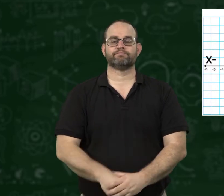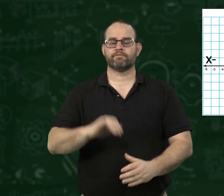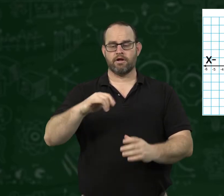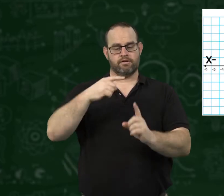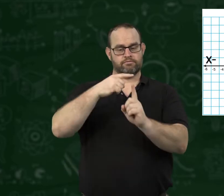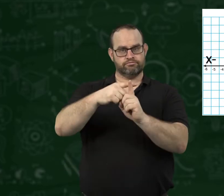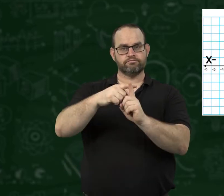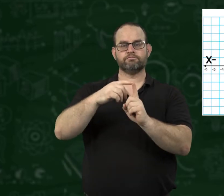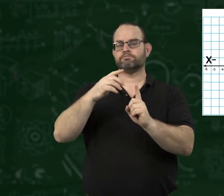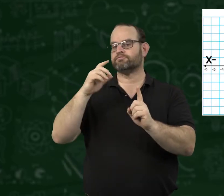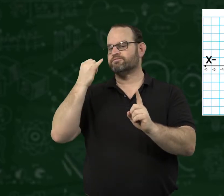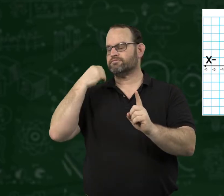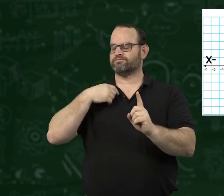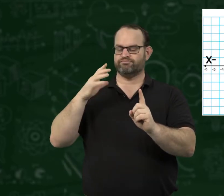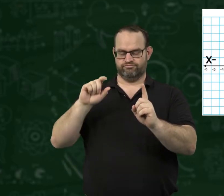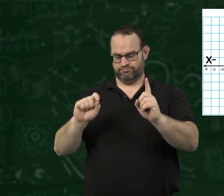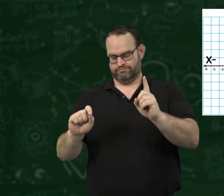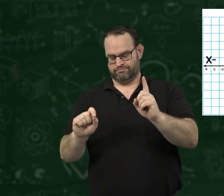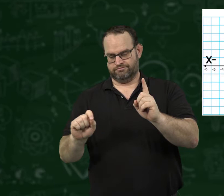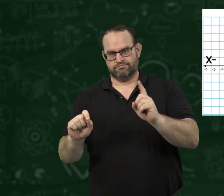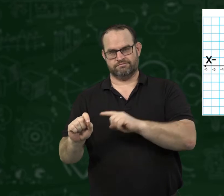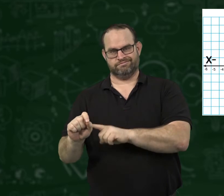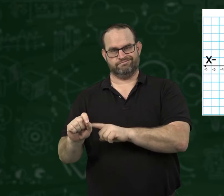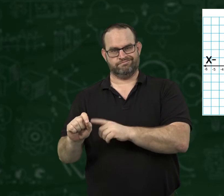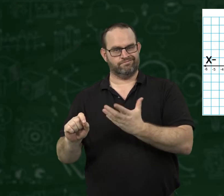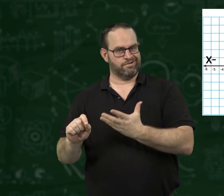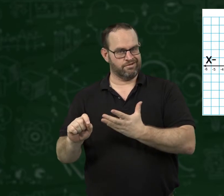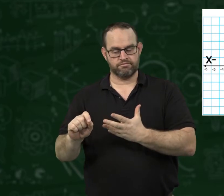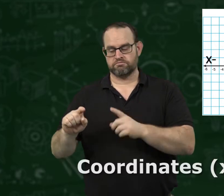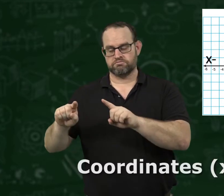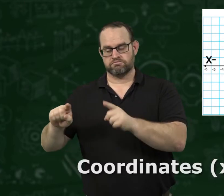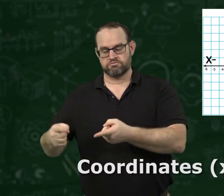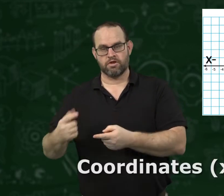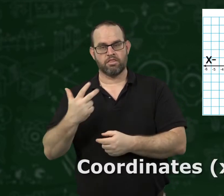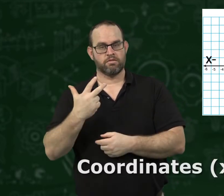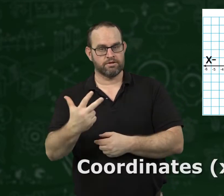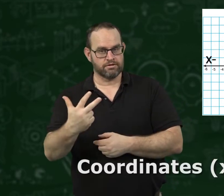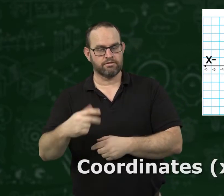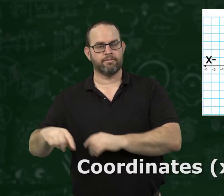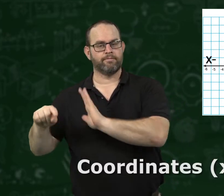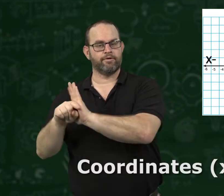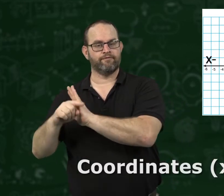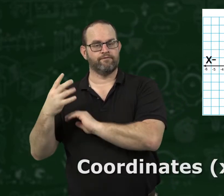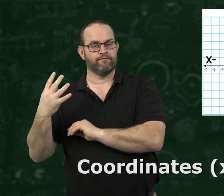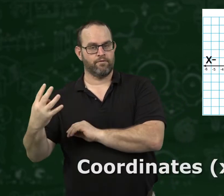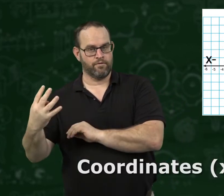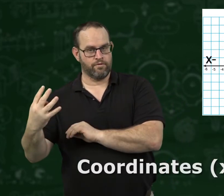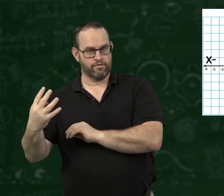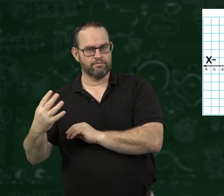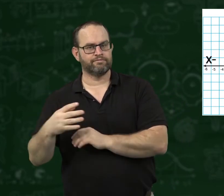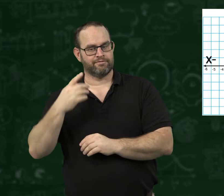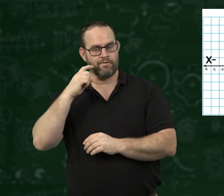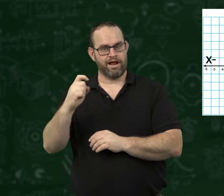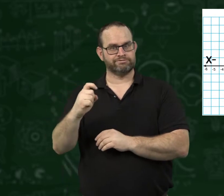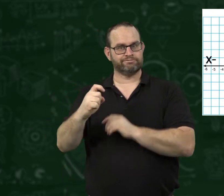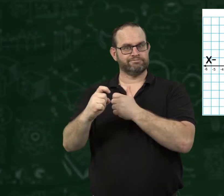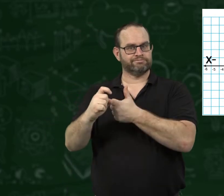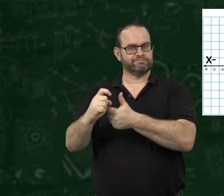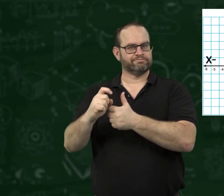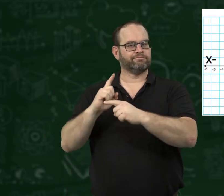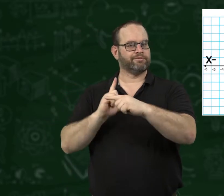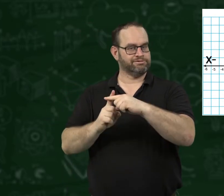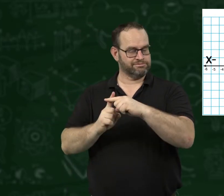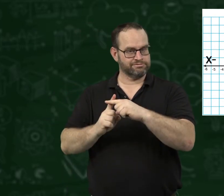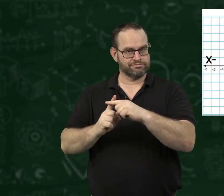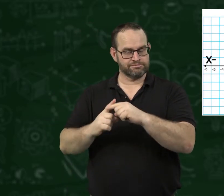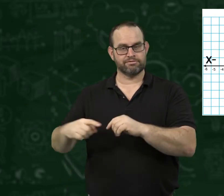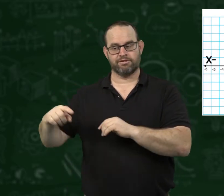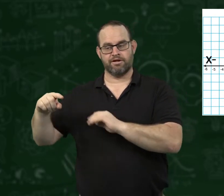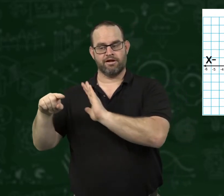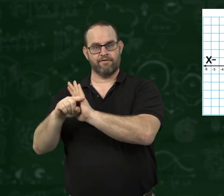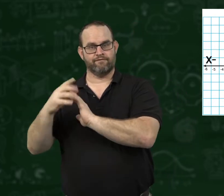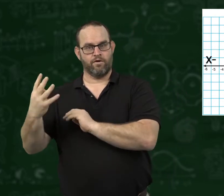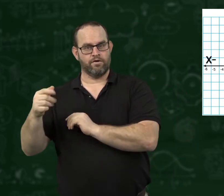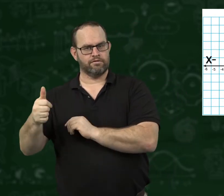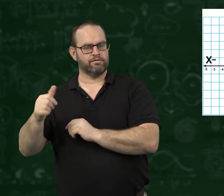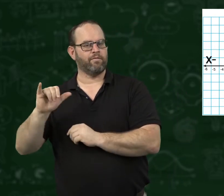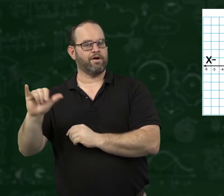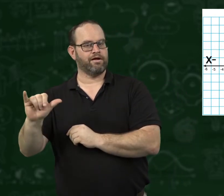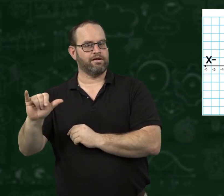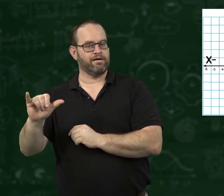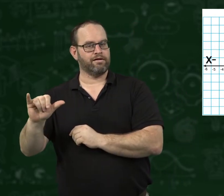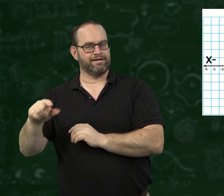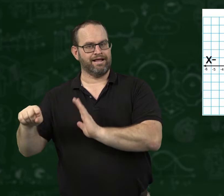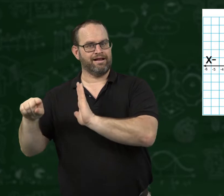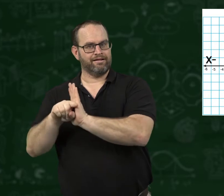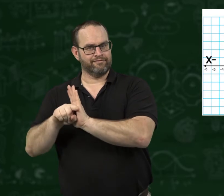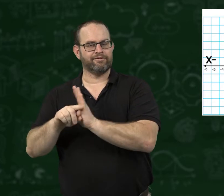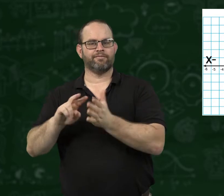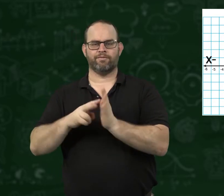For example, look at the coordinate (3, -4). X is positive three and y is negative four.